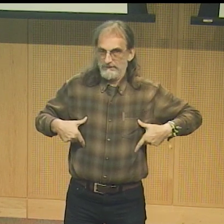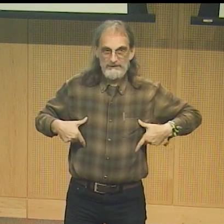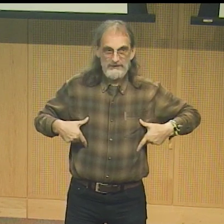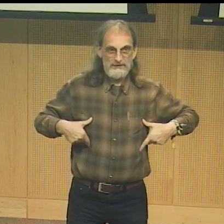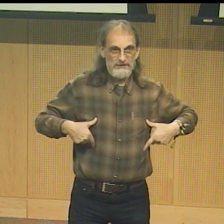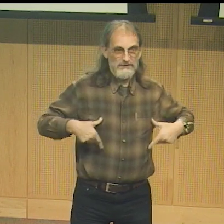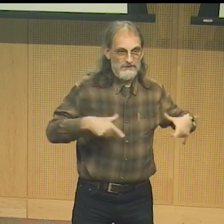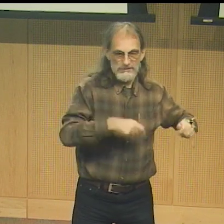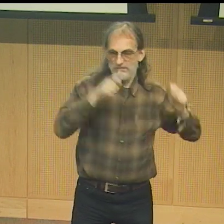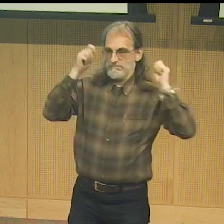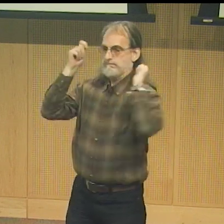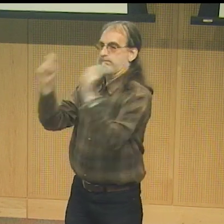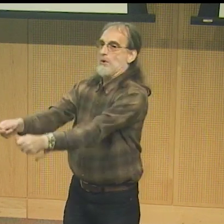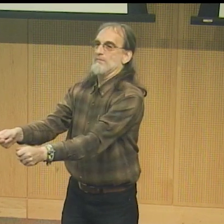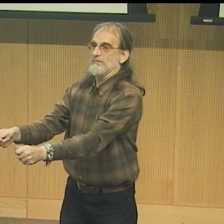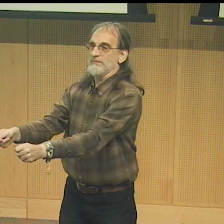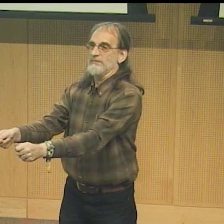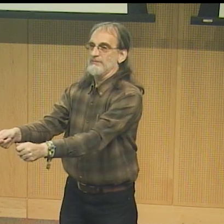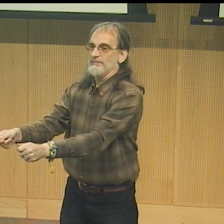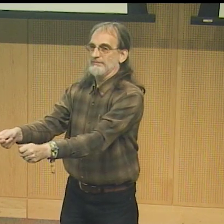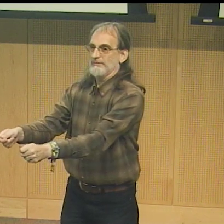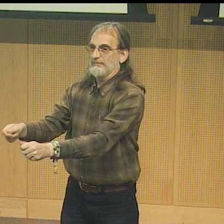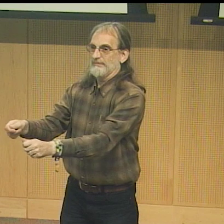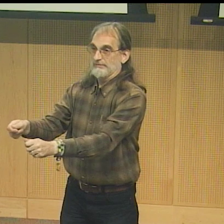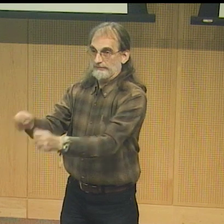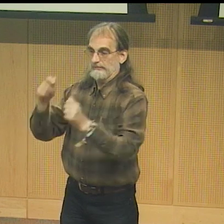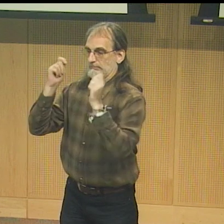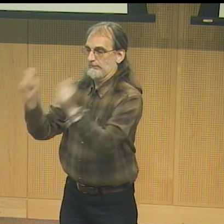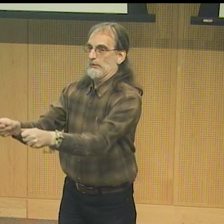and whoever got caught speaking Welsh would be physically punished.